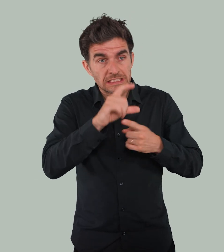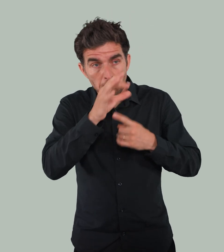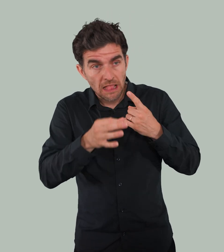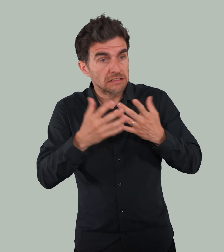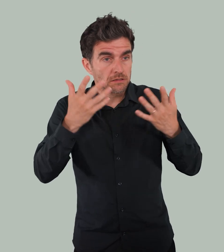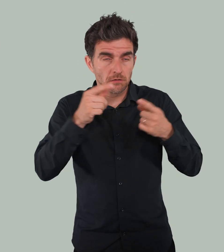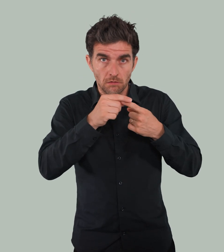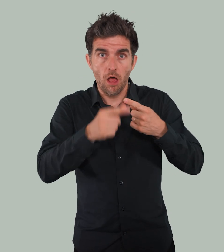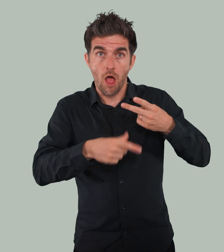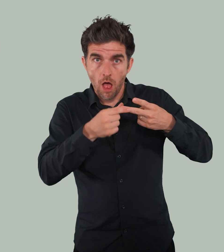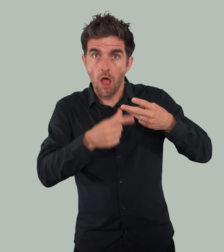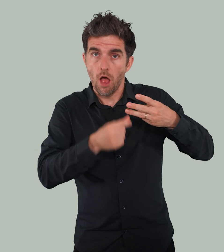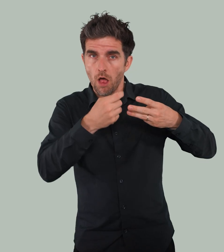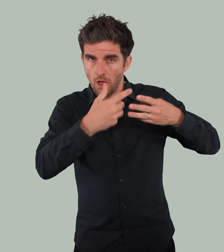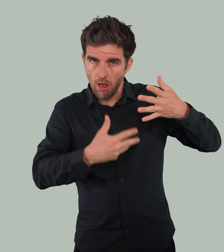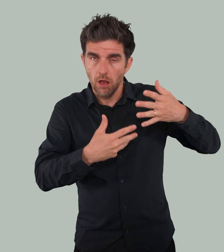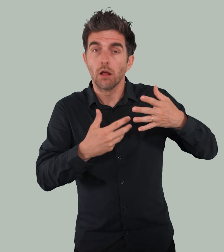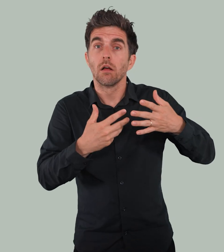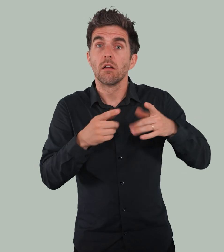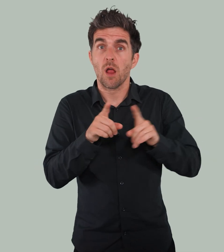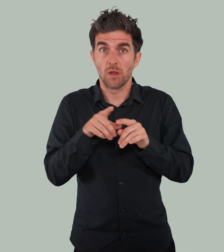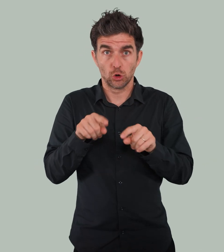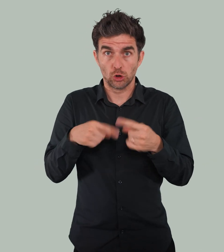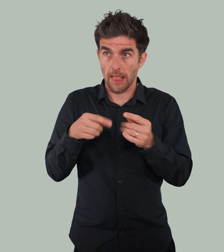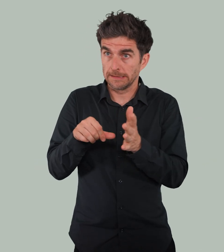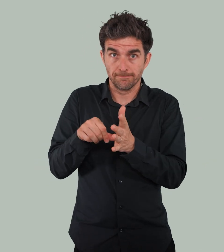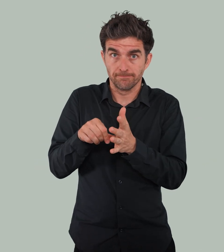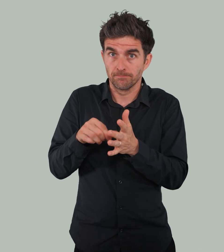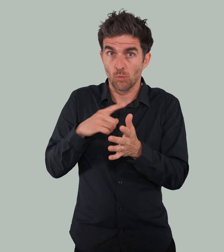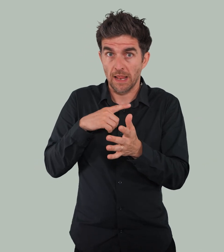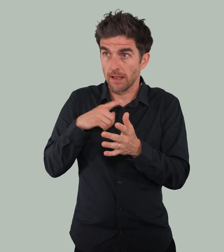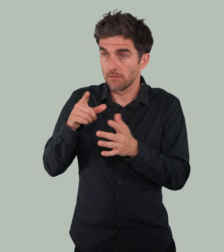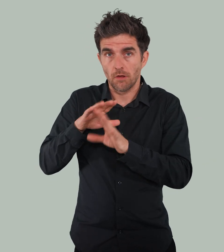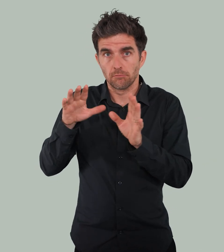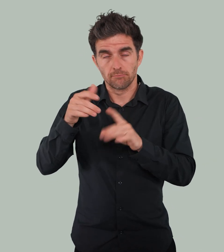of multiple conditions, as well as challenges where the system does